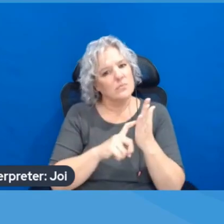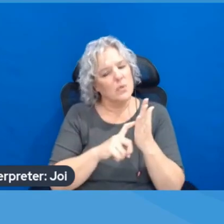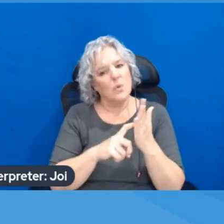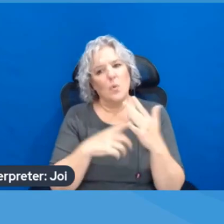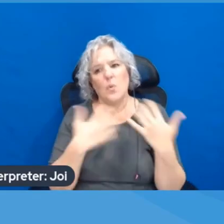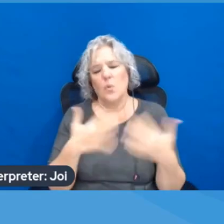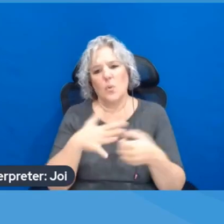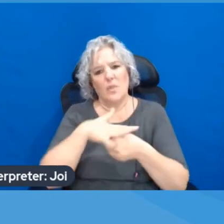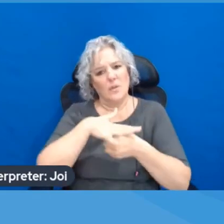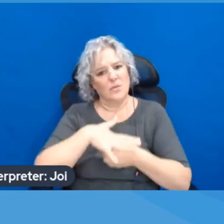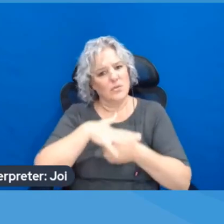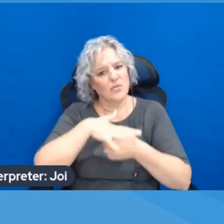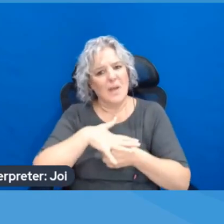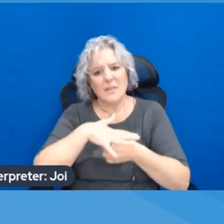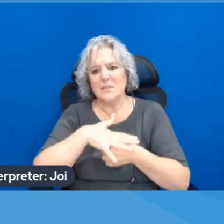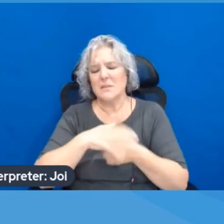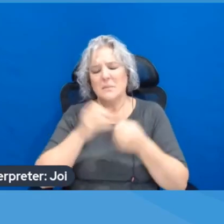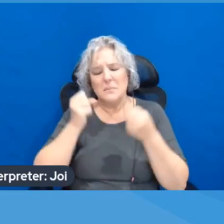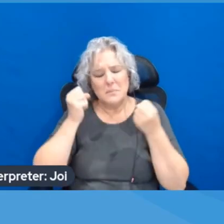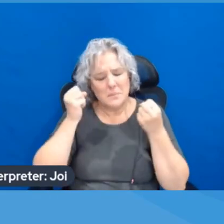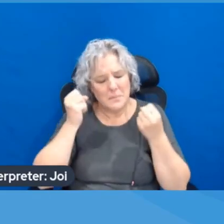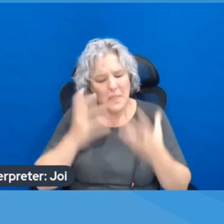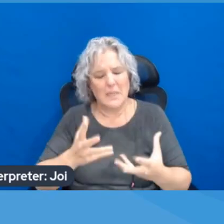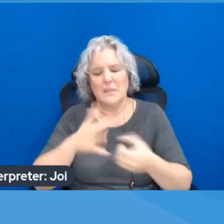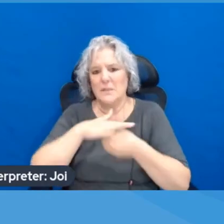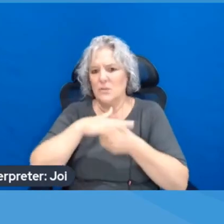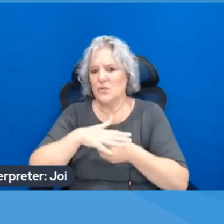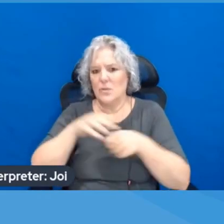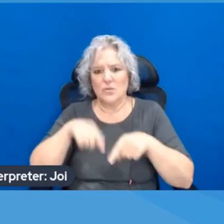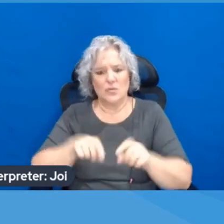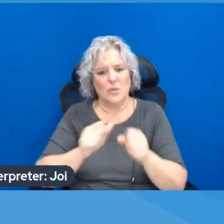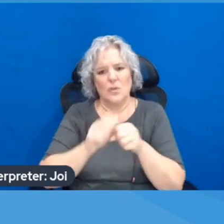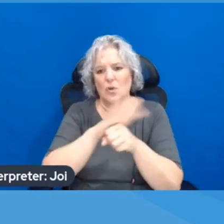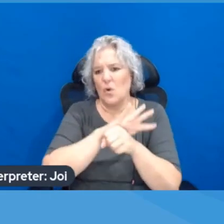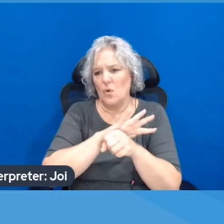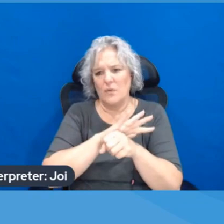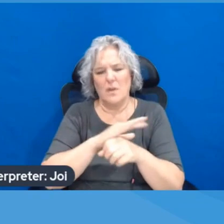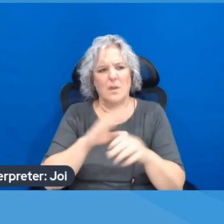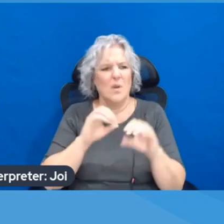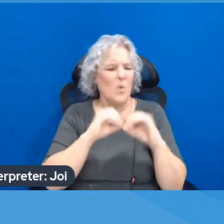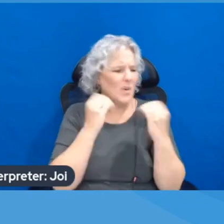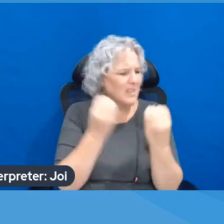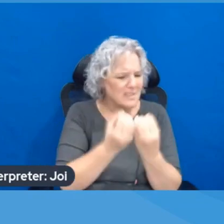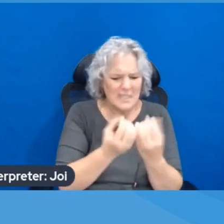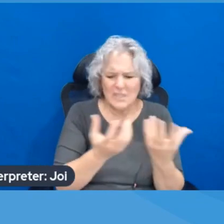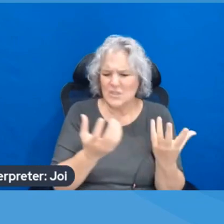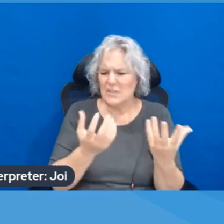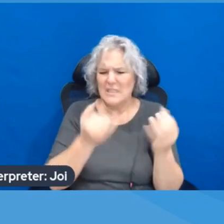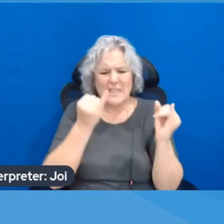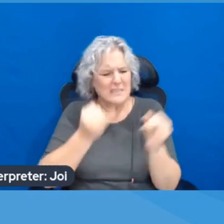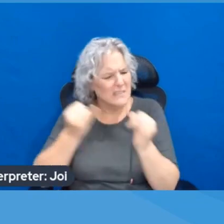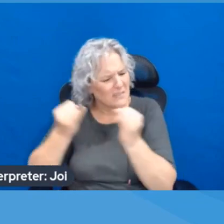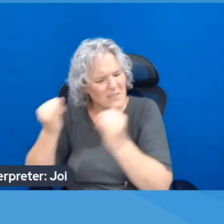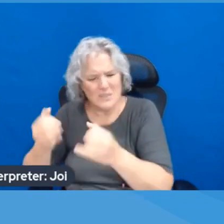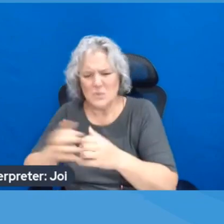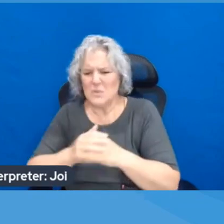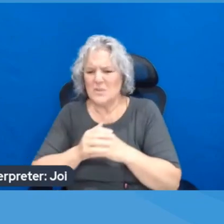that the pandemic has caused for individuals, for organizations and for even our systems.